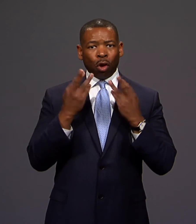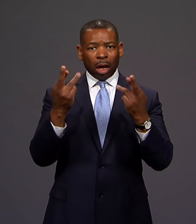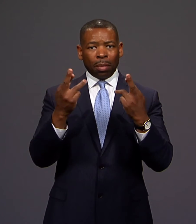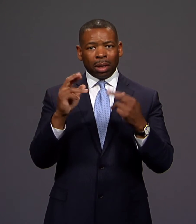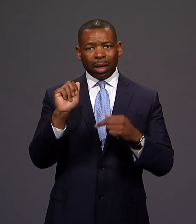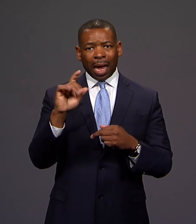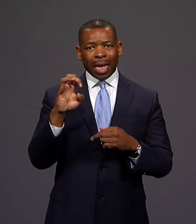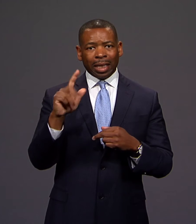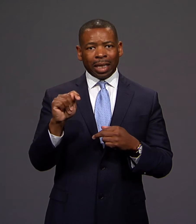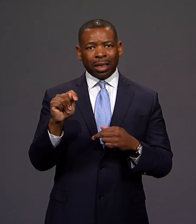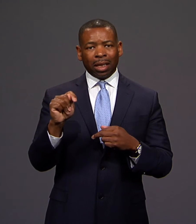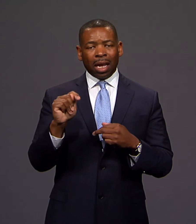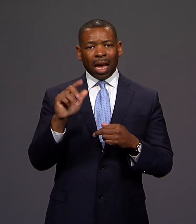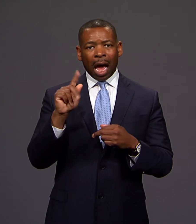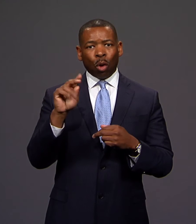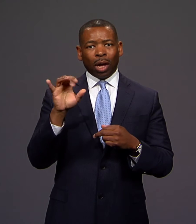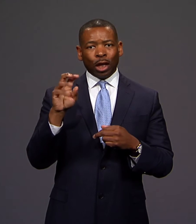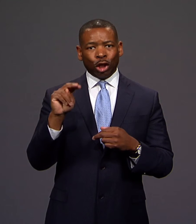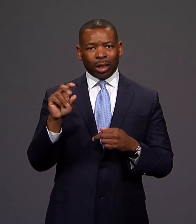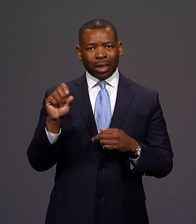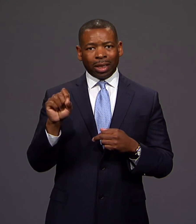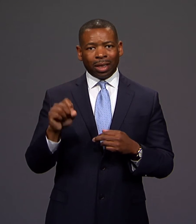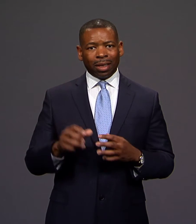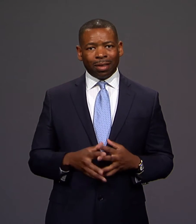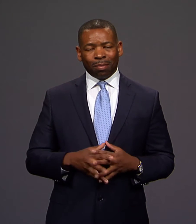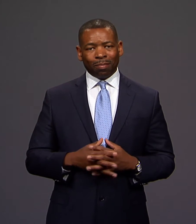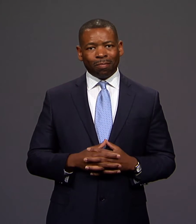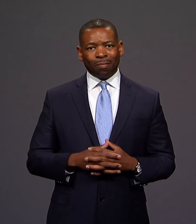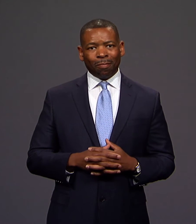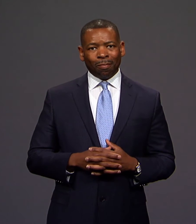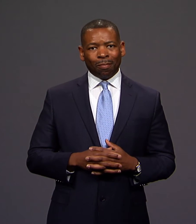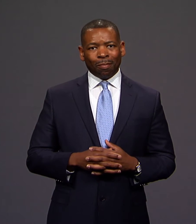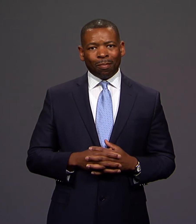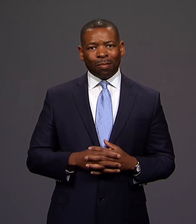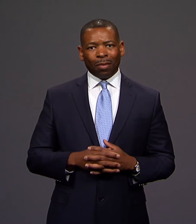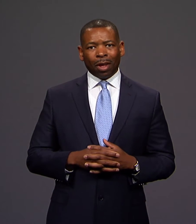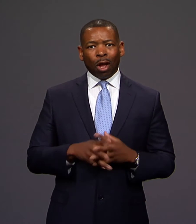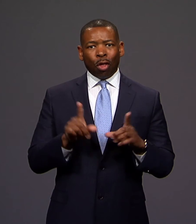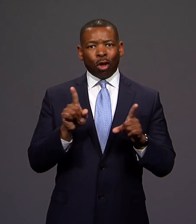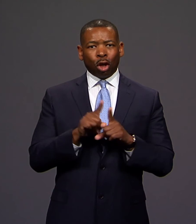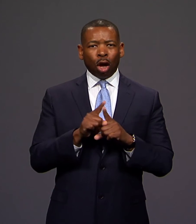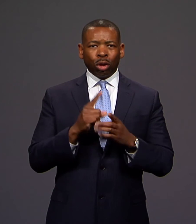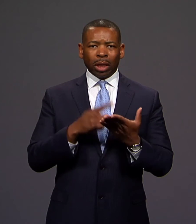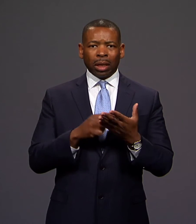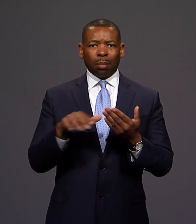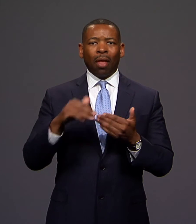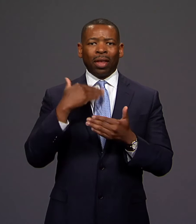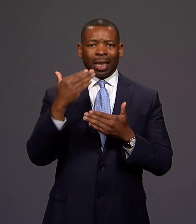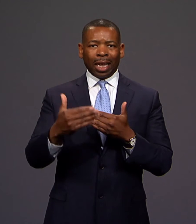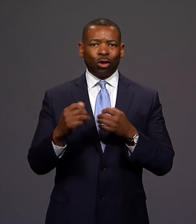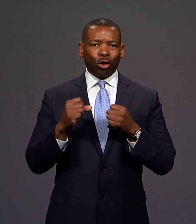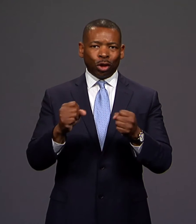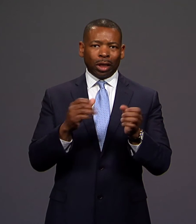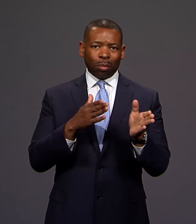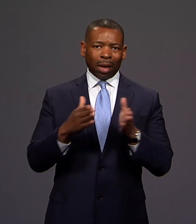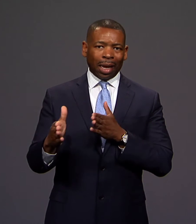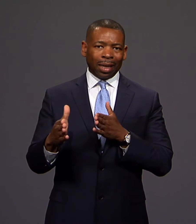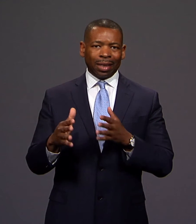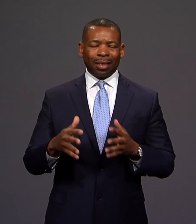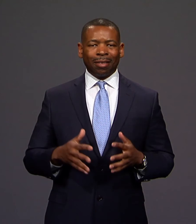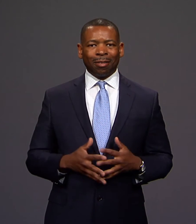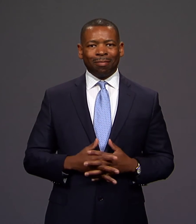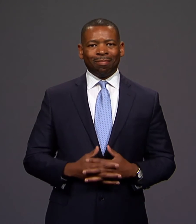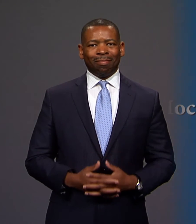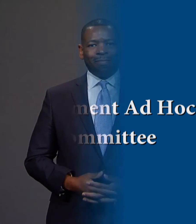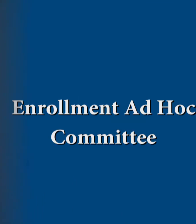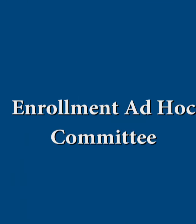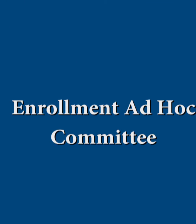and recommended asset allocations. There was also discussion about the next strategic plan.